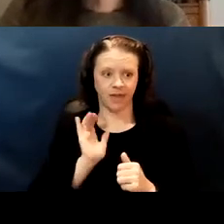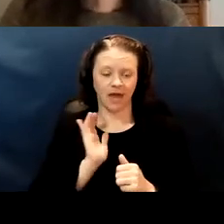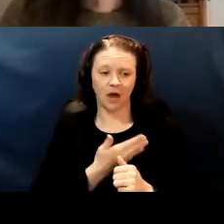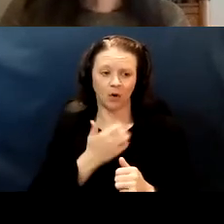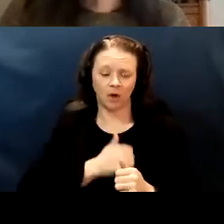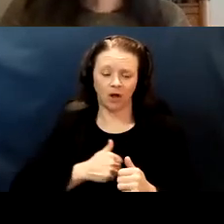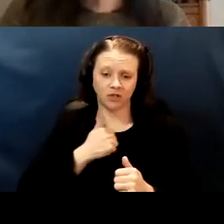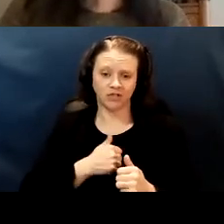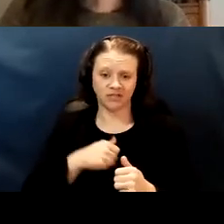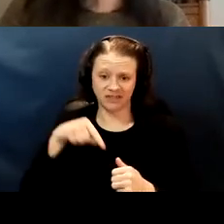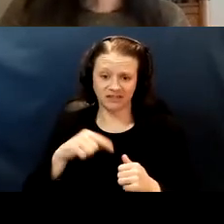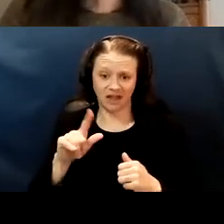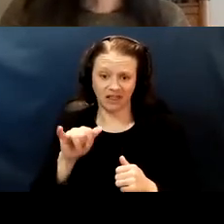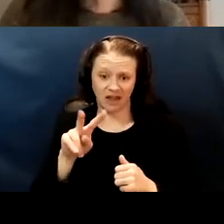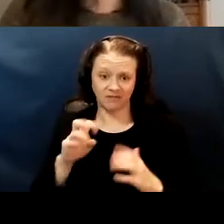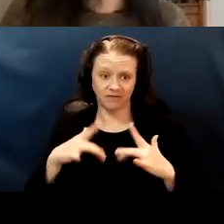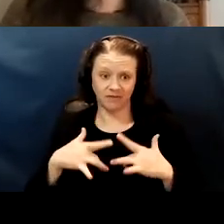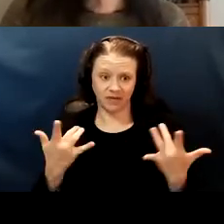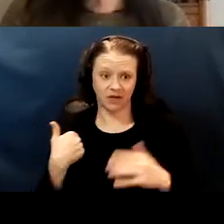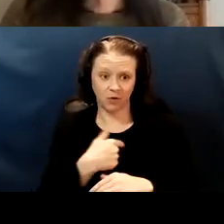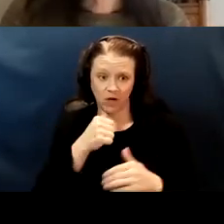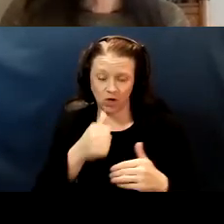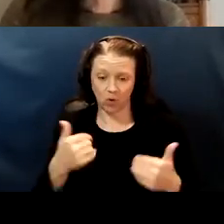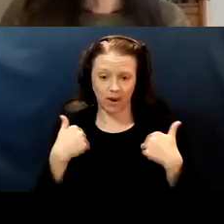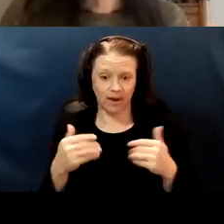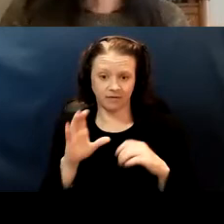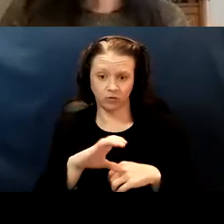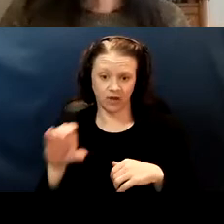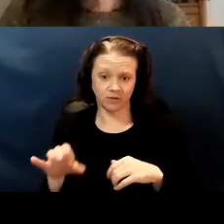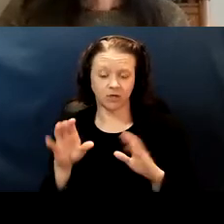it's a live event and we don't have closed caption capabilities.